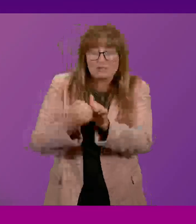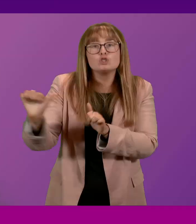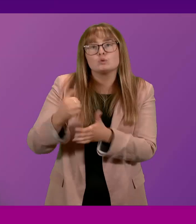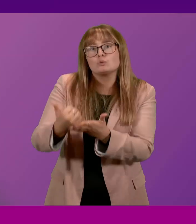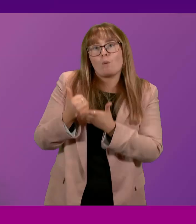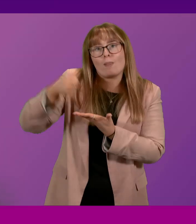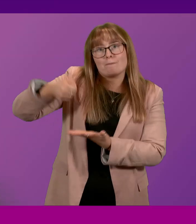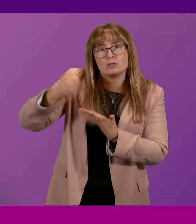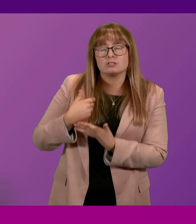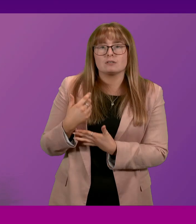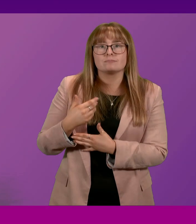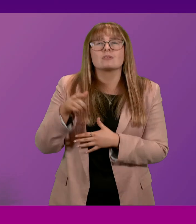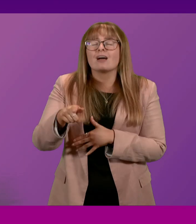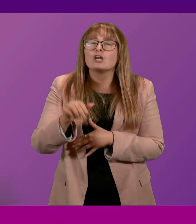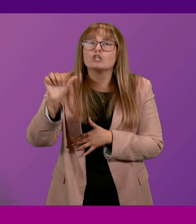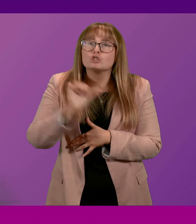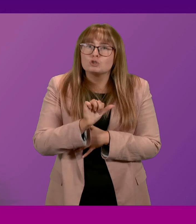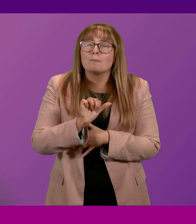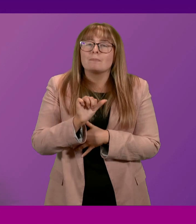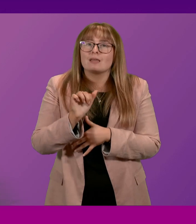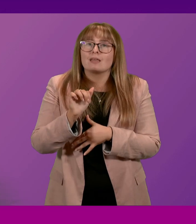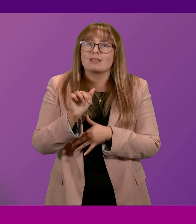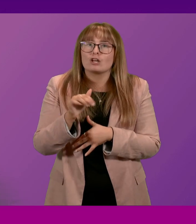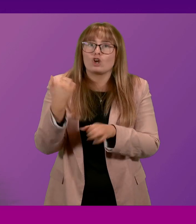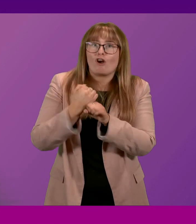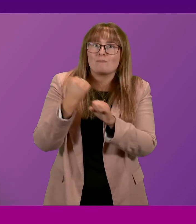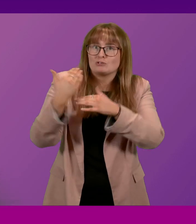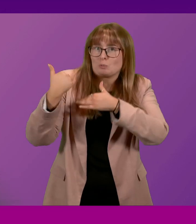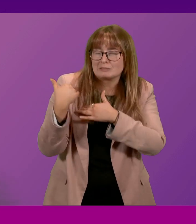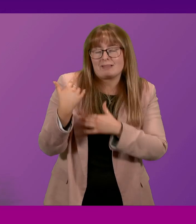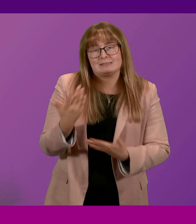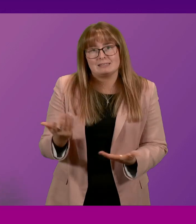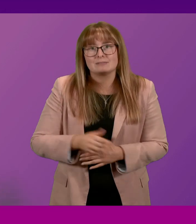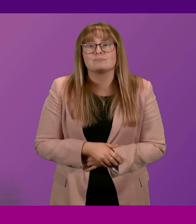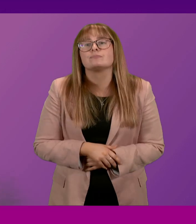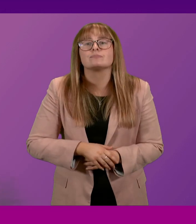The First Minister should address only matters for which the Government has general responsibility.